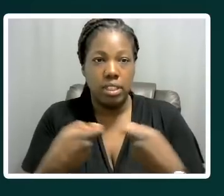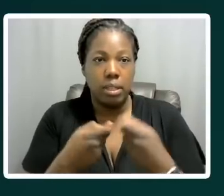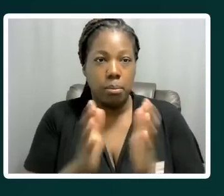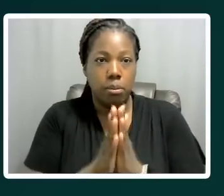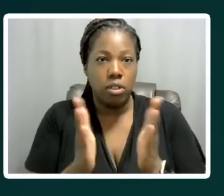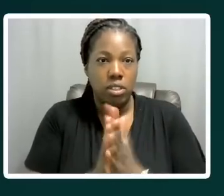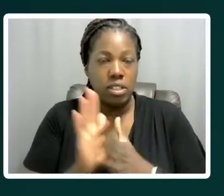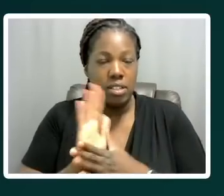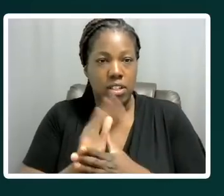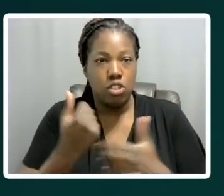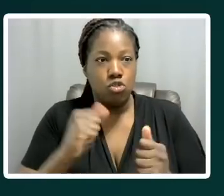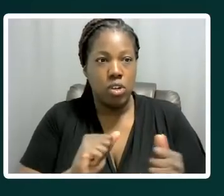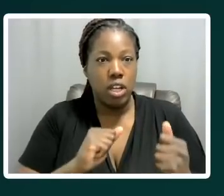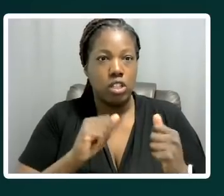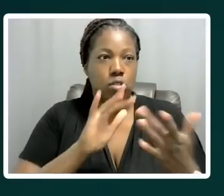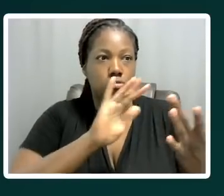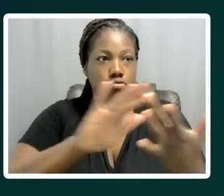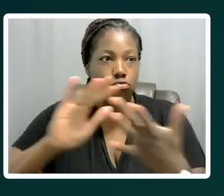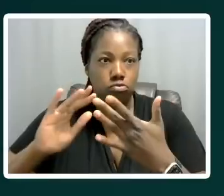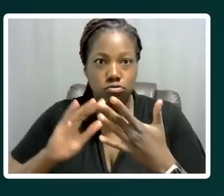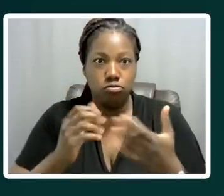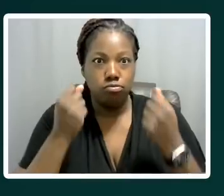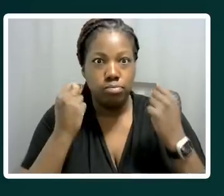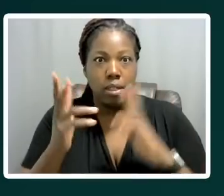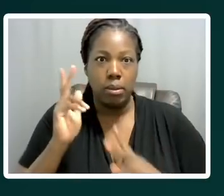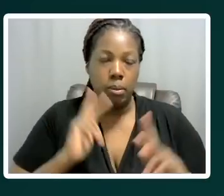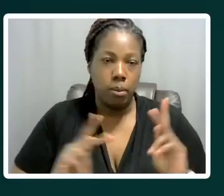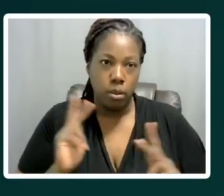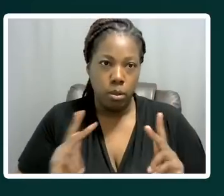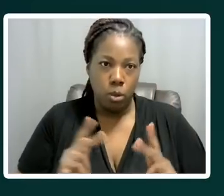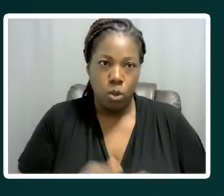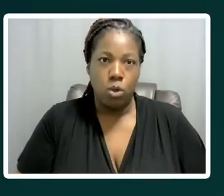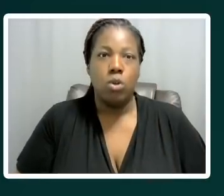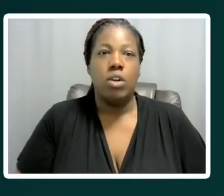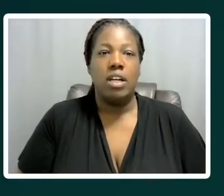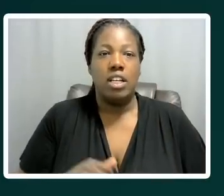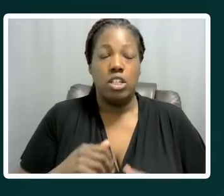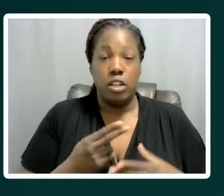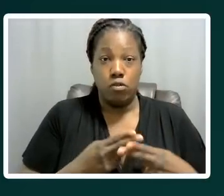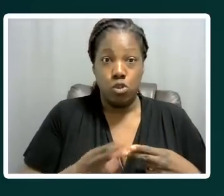people as possible. They are both organized as short stories, so you're getting little vignettes